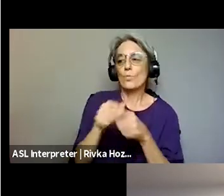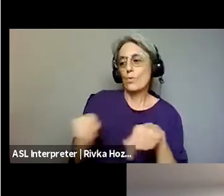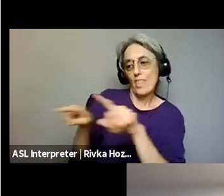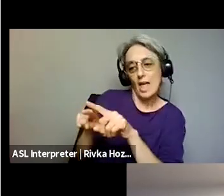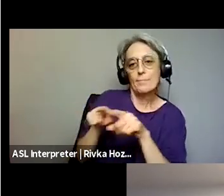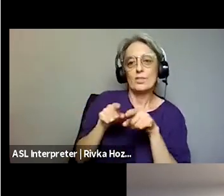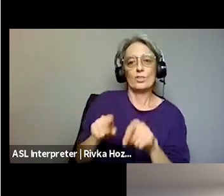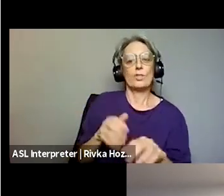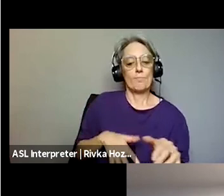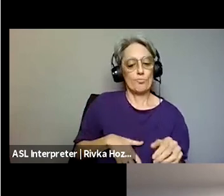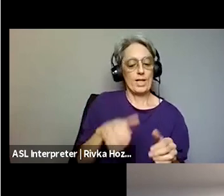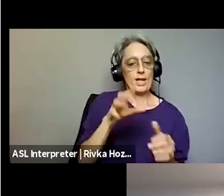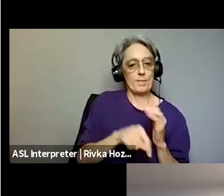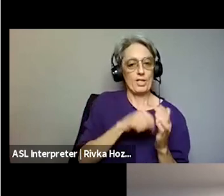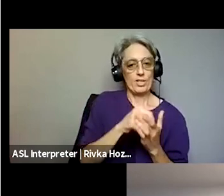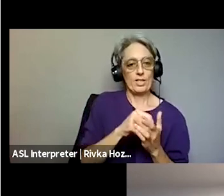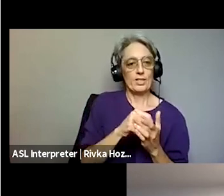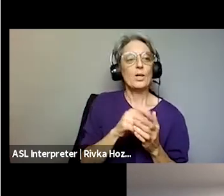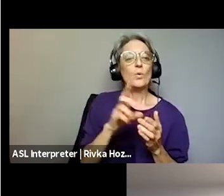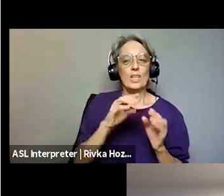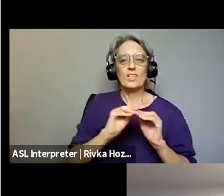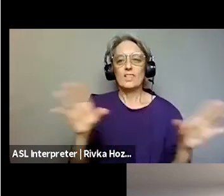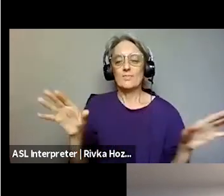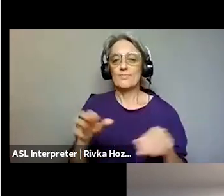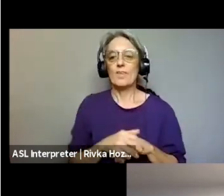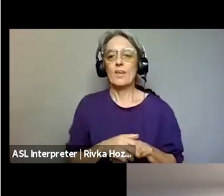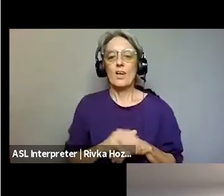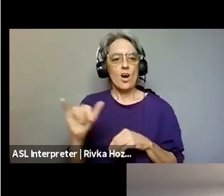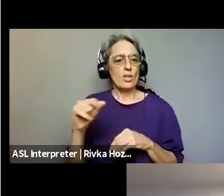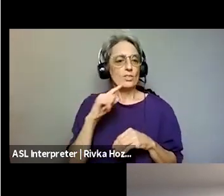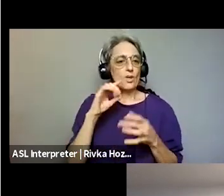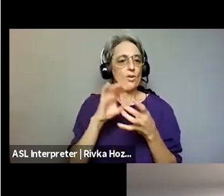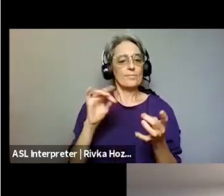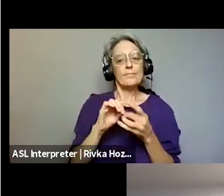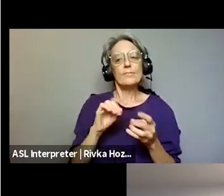done some work on that and I’ll just also mention there's a researcher in Toronto where I am, Amanda